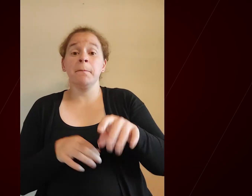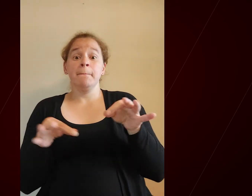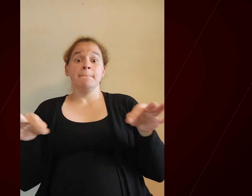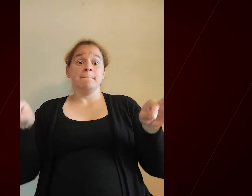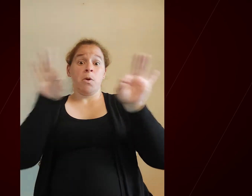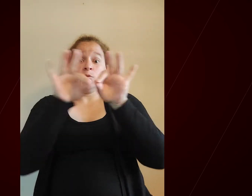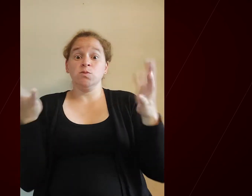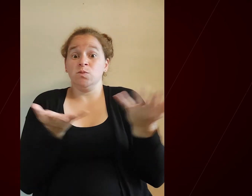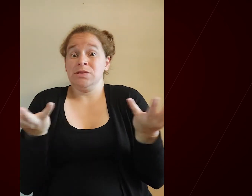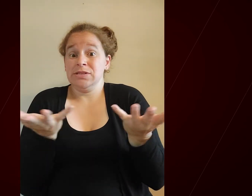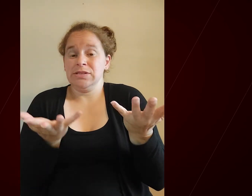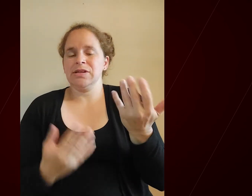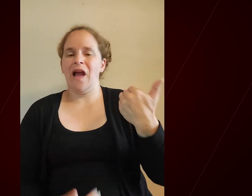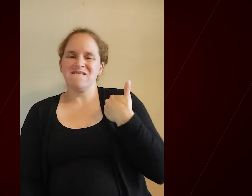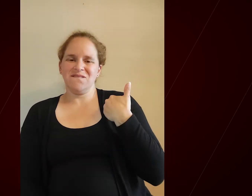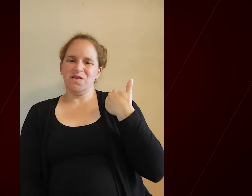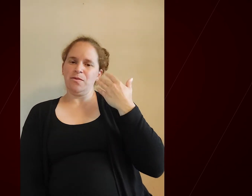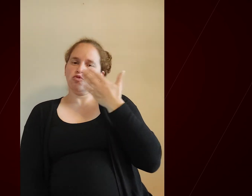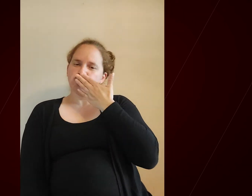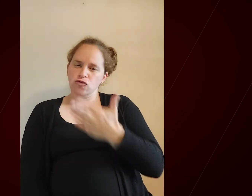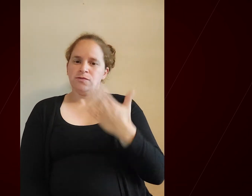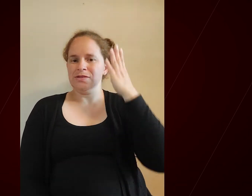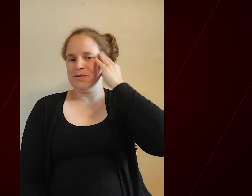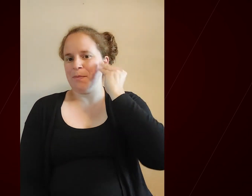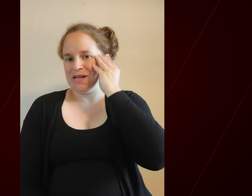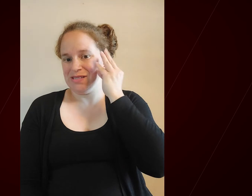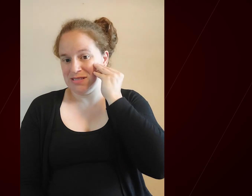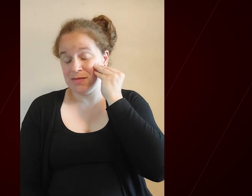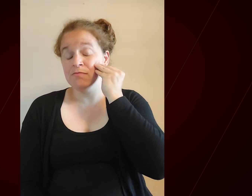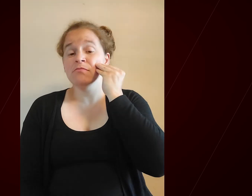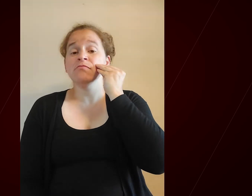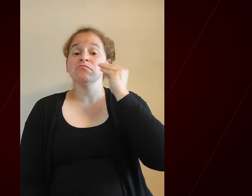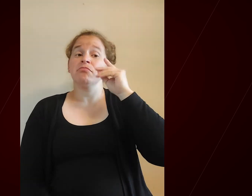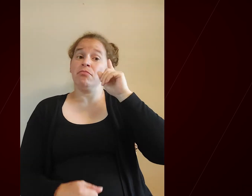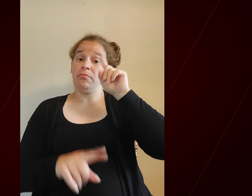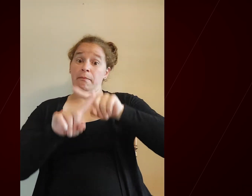What's important is having extensive experience.